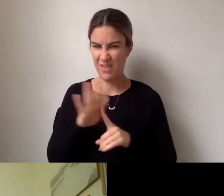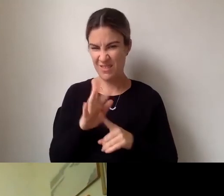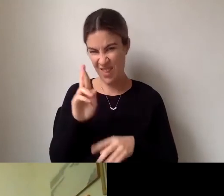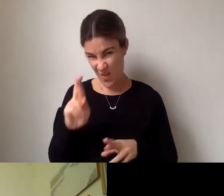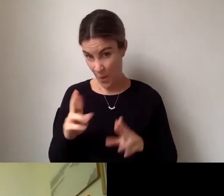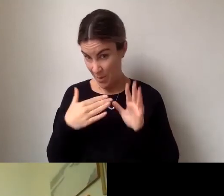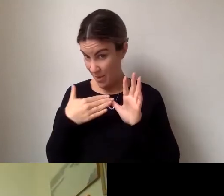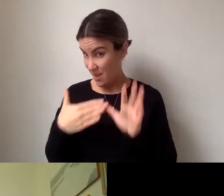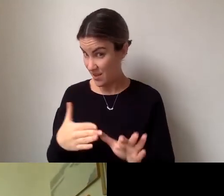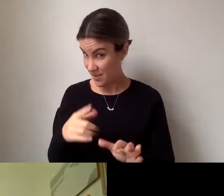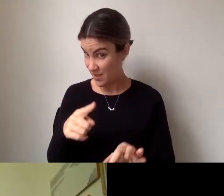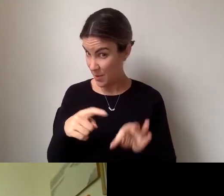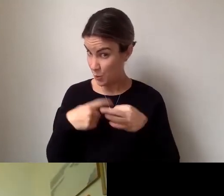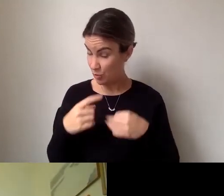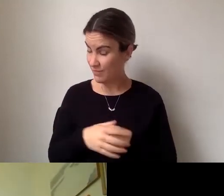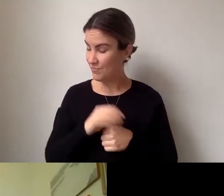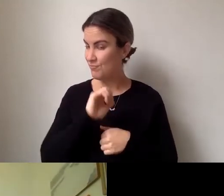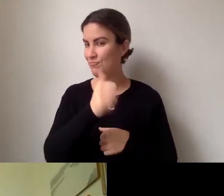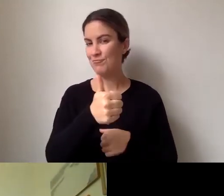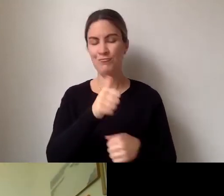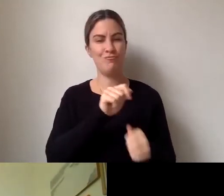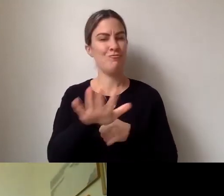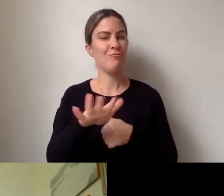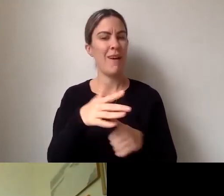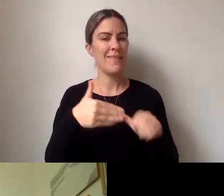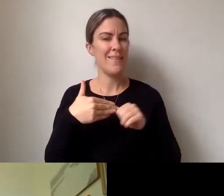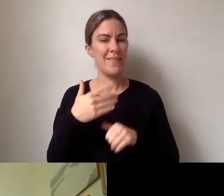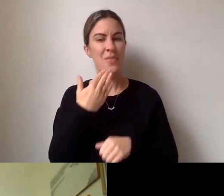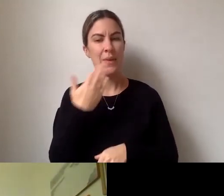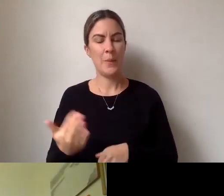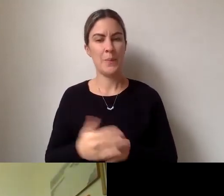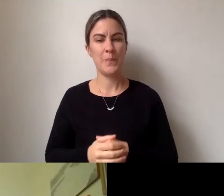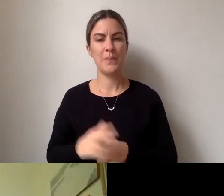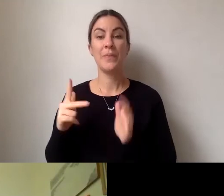question, Laura. A great answer. Thank you. We have another question that's come through.